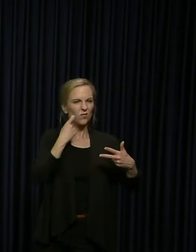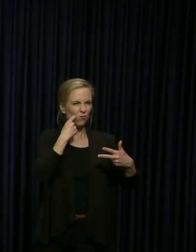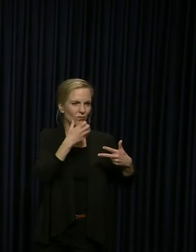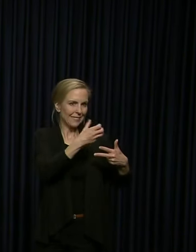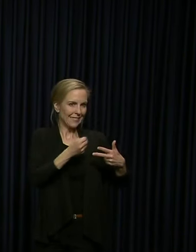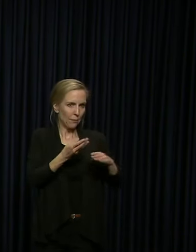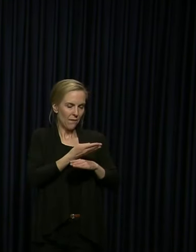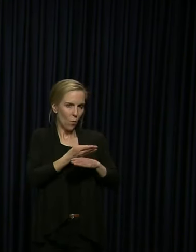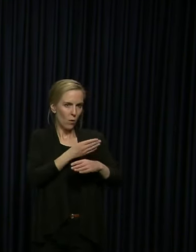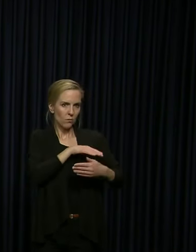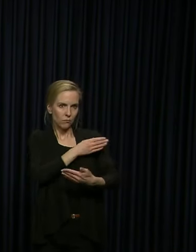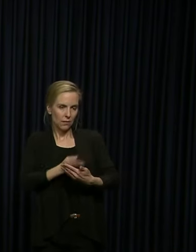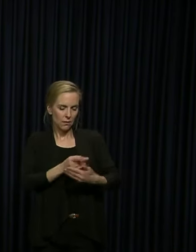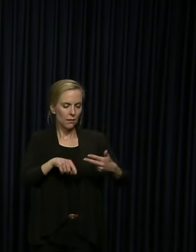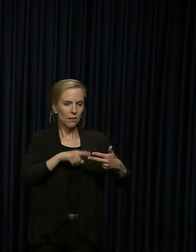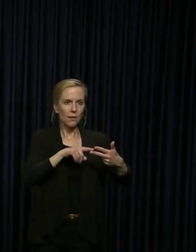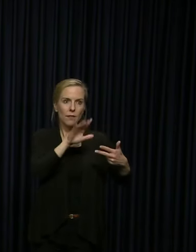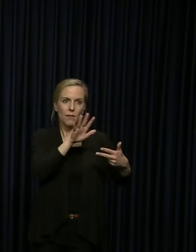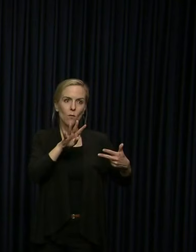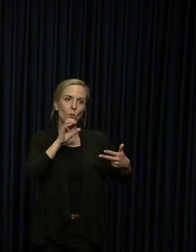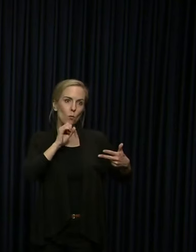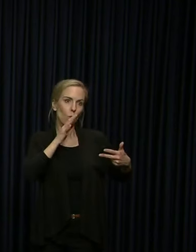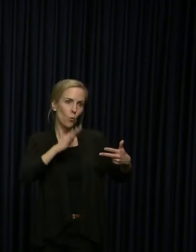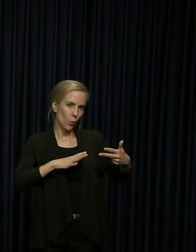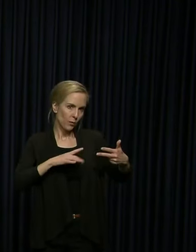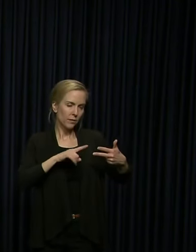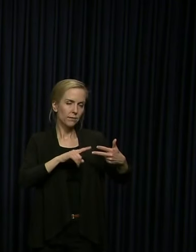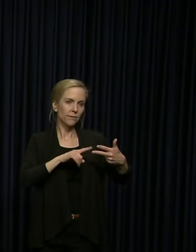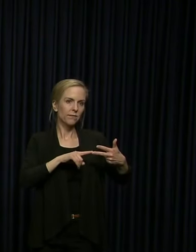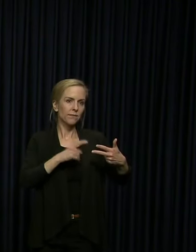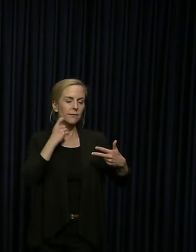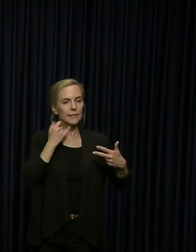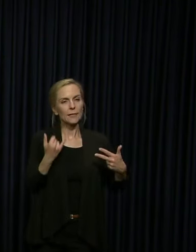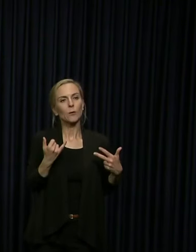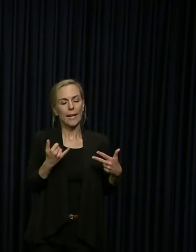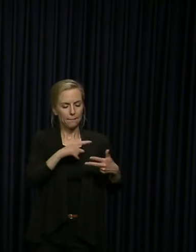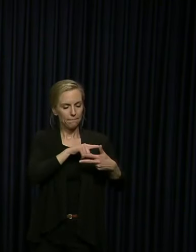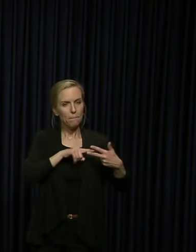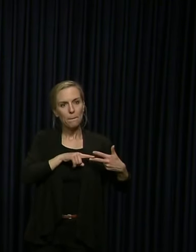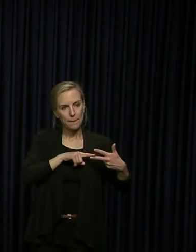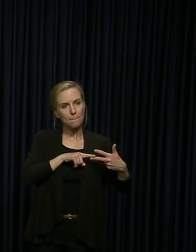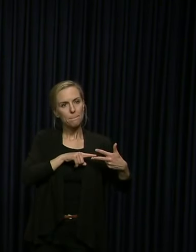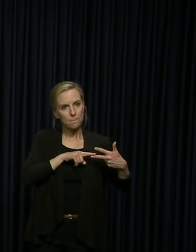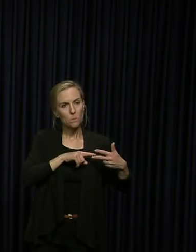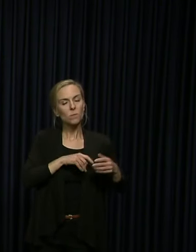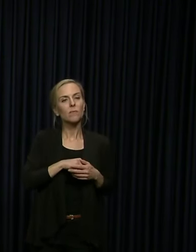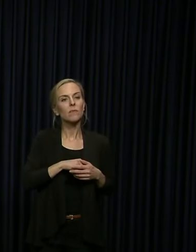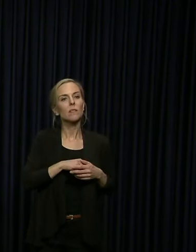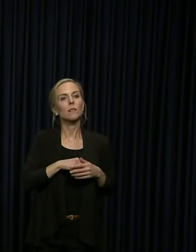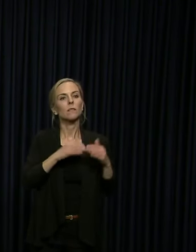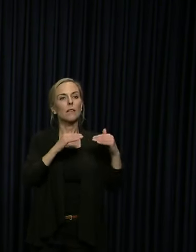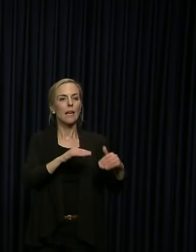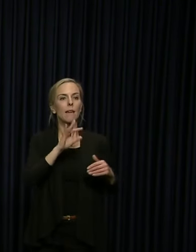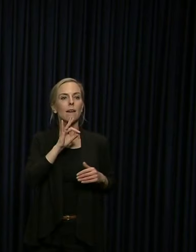I THINK WE'VE GOT FOUR FOLKS THAT ARE HERE WITH US AND I HAVE QUESTIONS THAT PEOPLE HAVE SENT IN. WE'LL GO BACK AND FORTH.